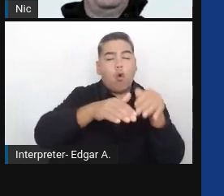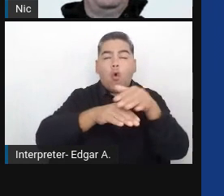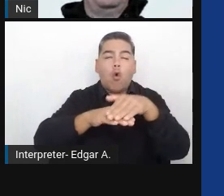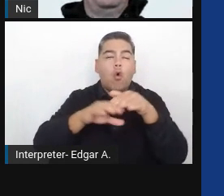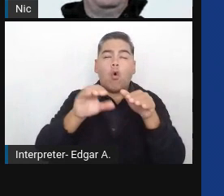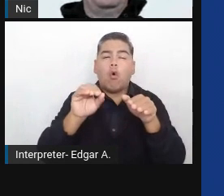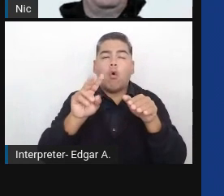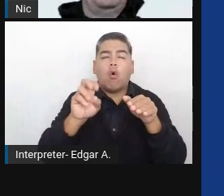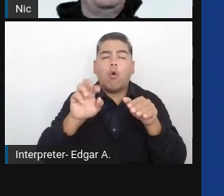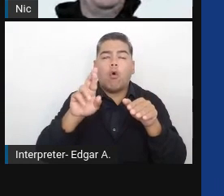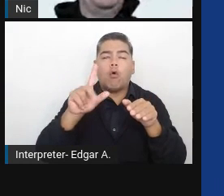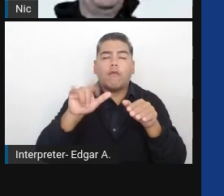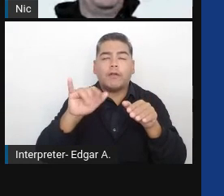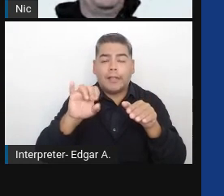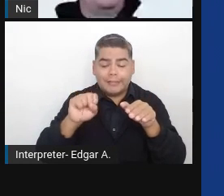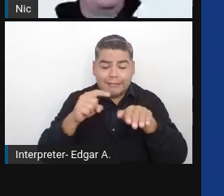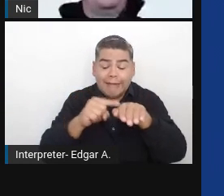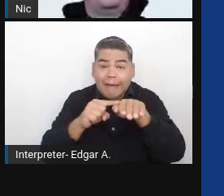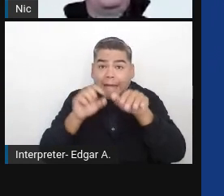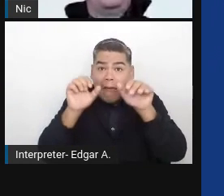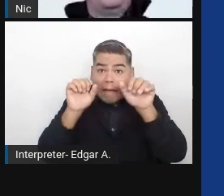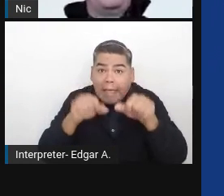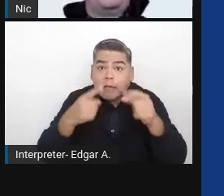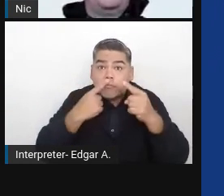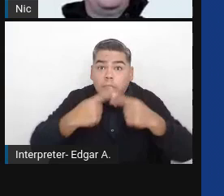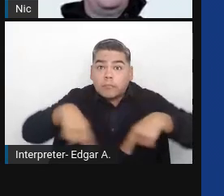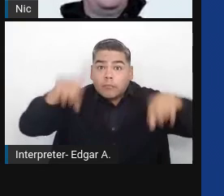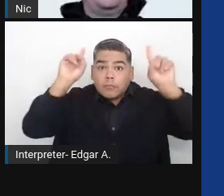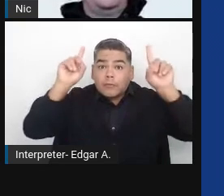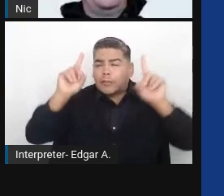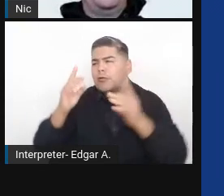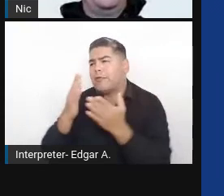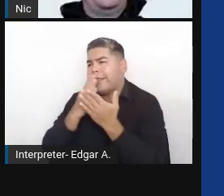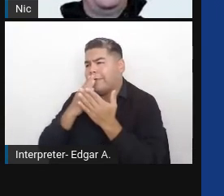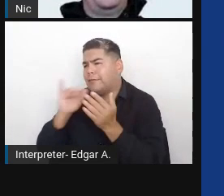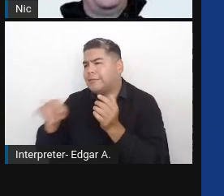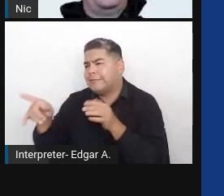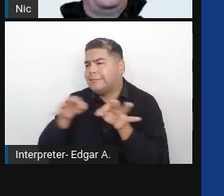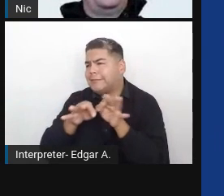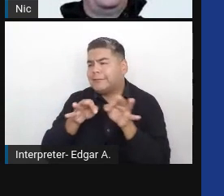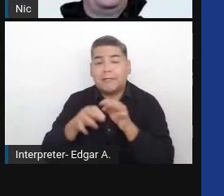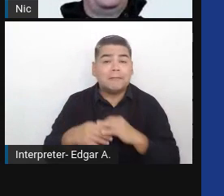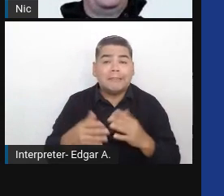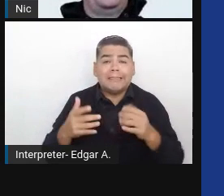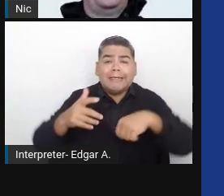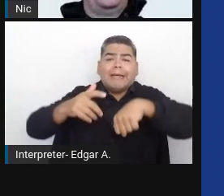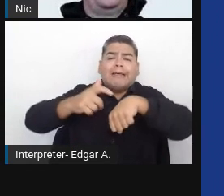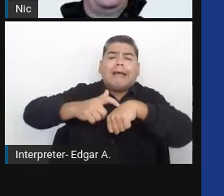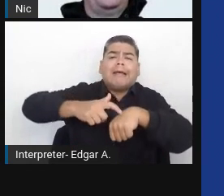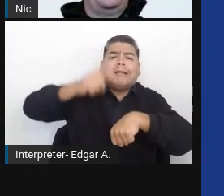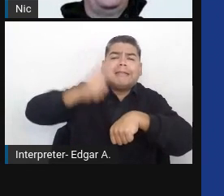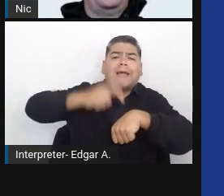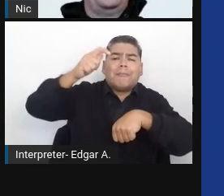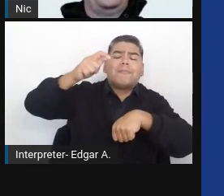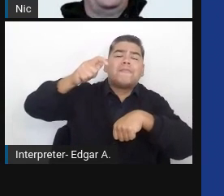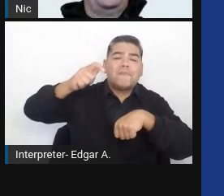or not they can actually live up to their heights definitely tune in for that. That's about as much time as we have for questions today.